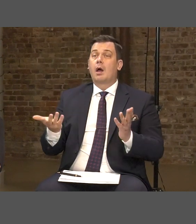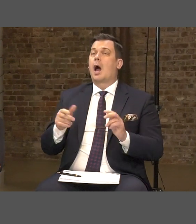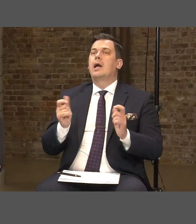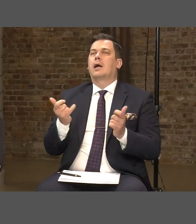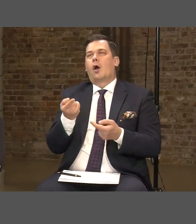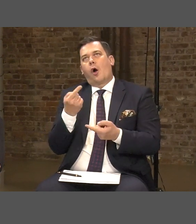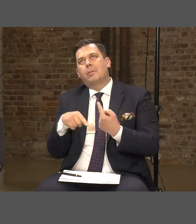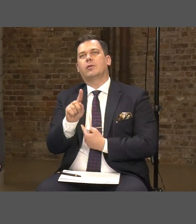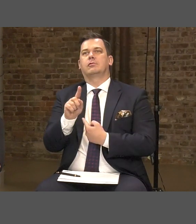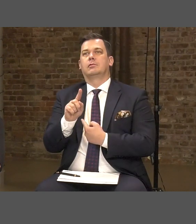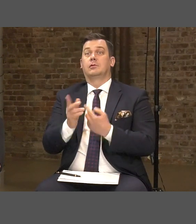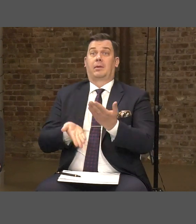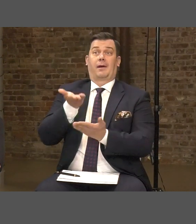And how do you get around this?